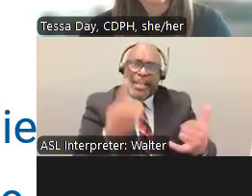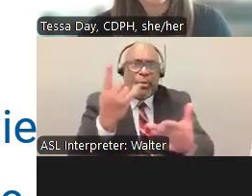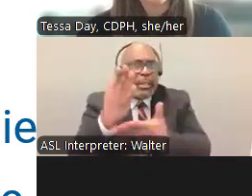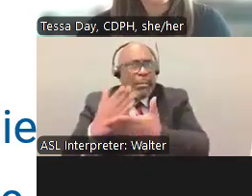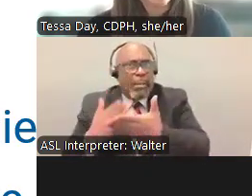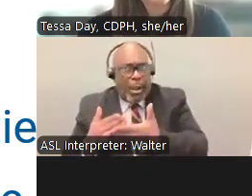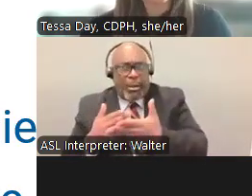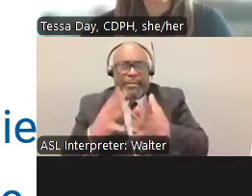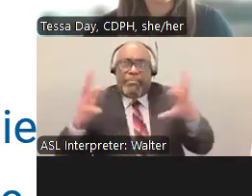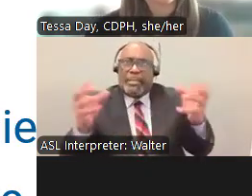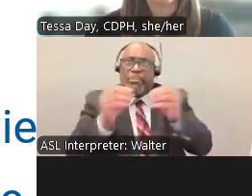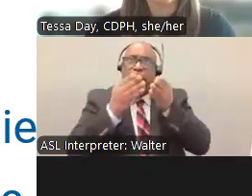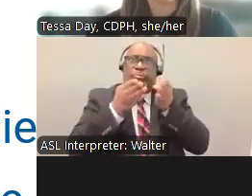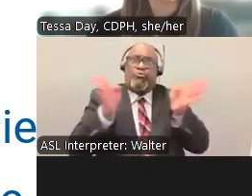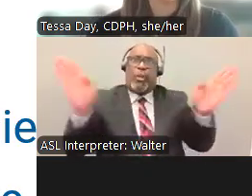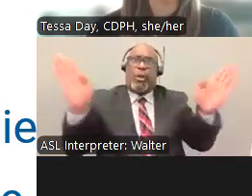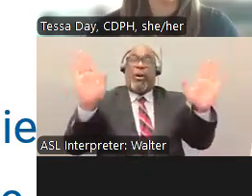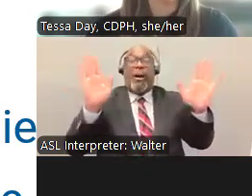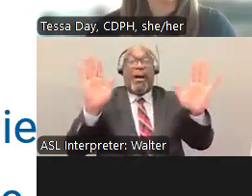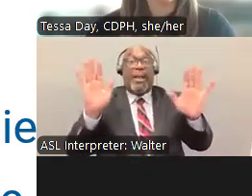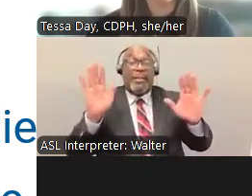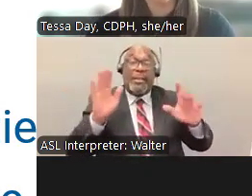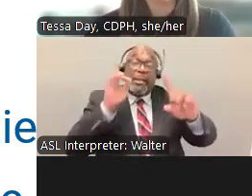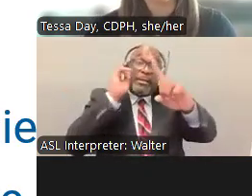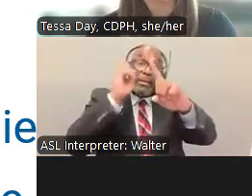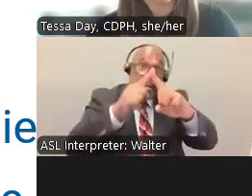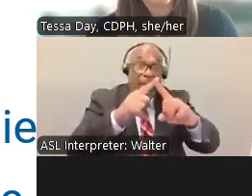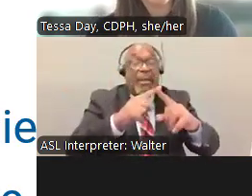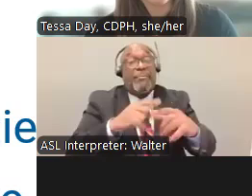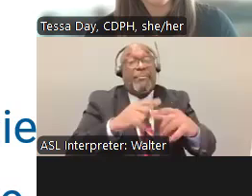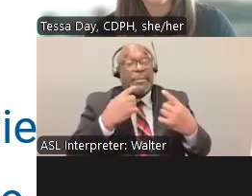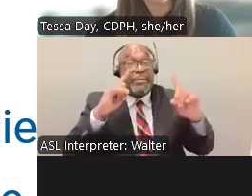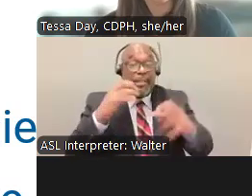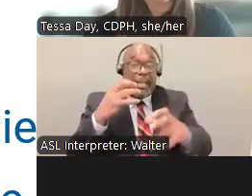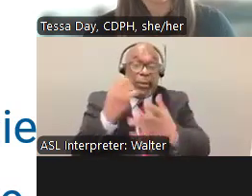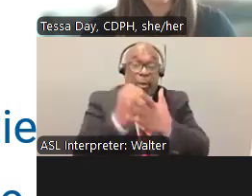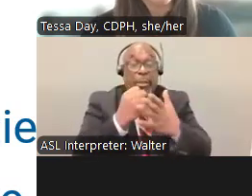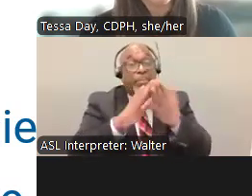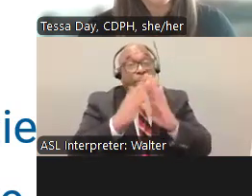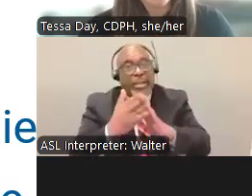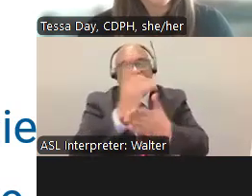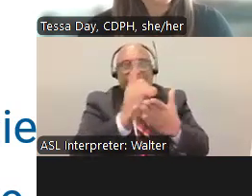13:36:34 broader landscape toward 13:36:35 achieving that goal of 13:36:37 communities that are designed in 13:36:38 a way that facilitates easy